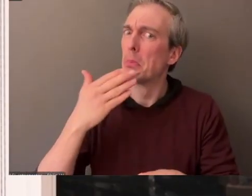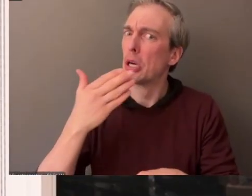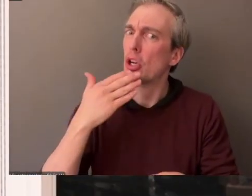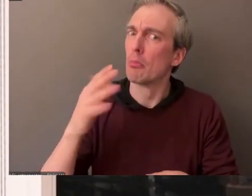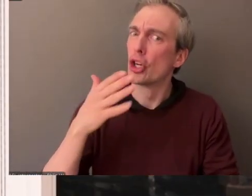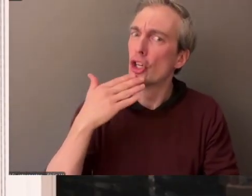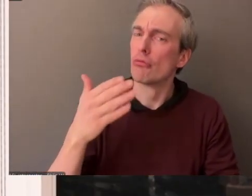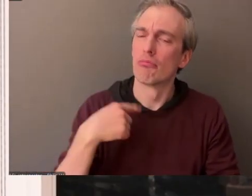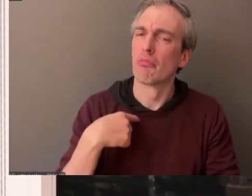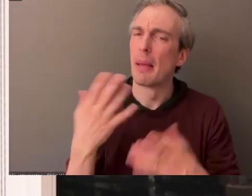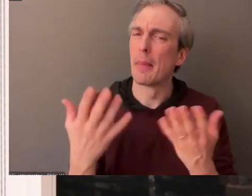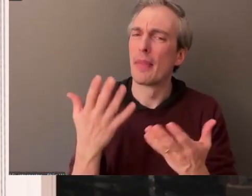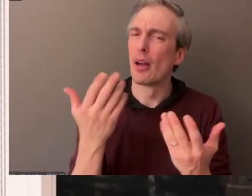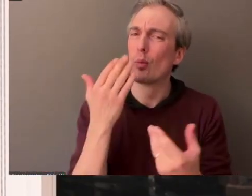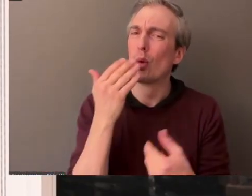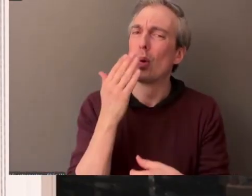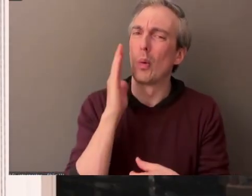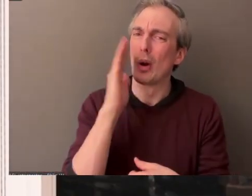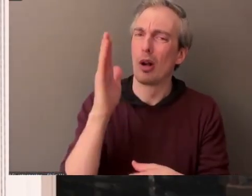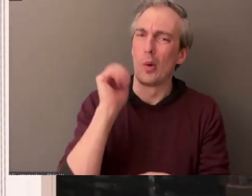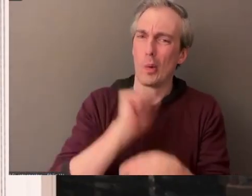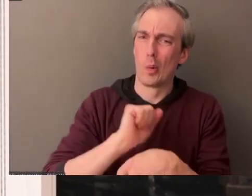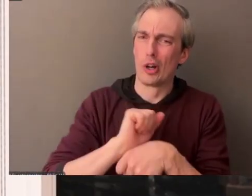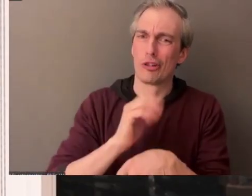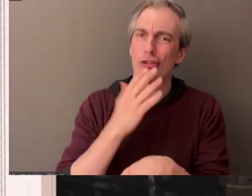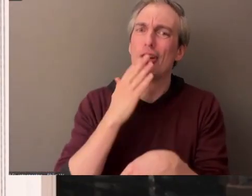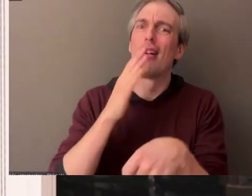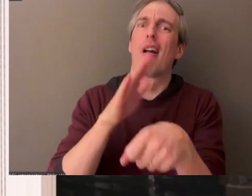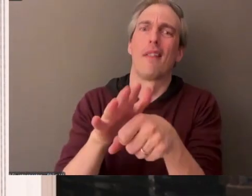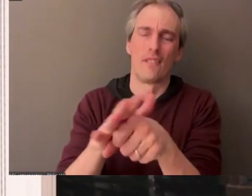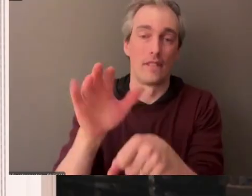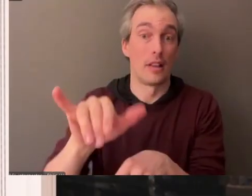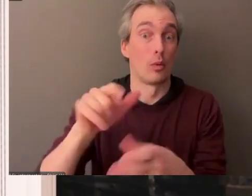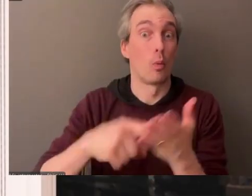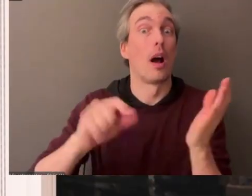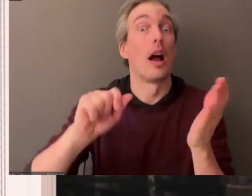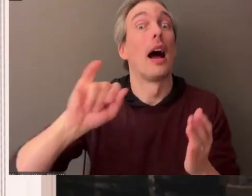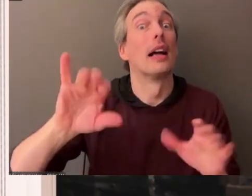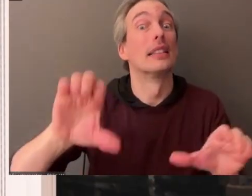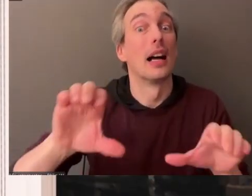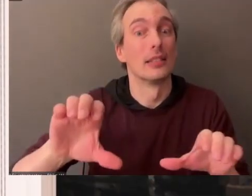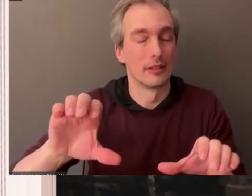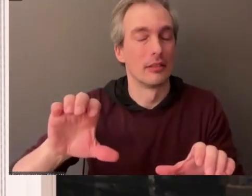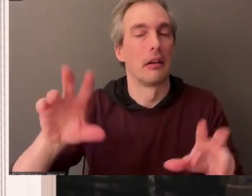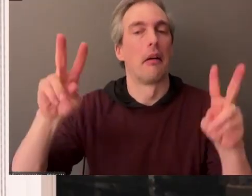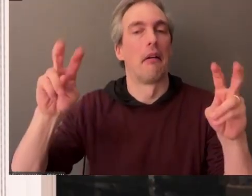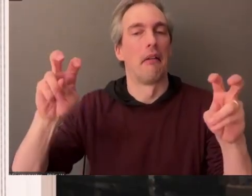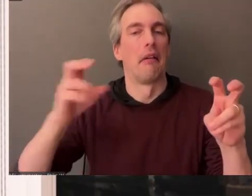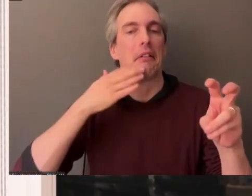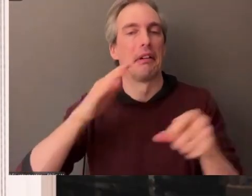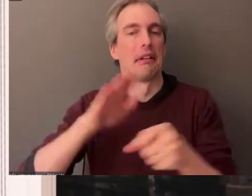Is it says... Well, this is good enough. And to scale this very quickly... If you're not in a position to coach,